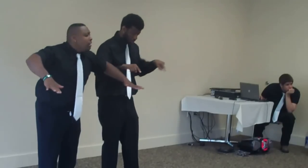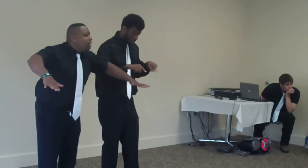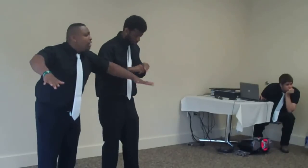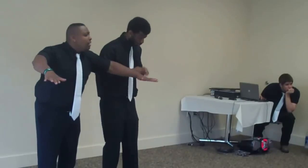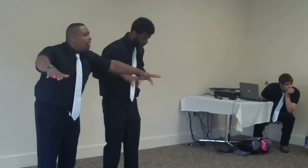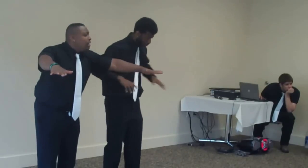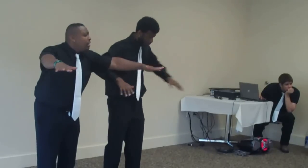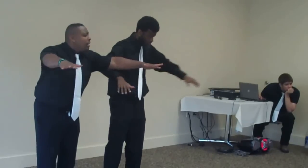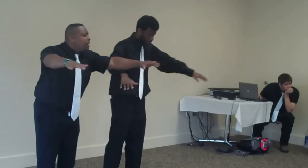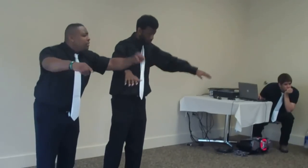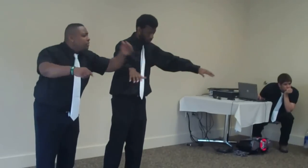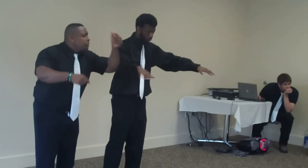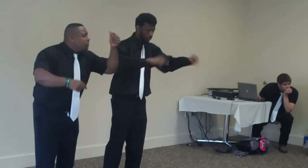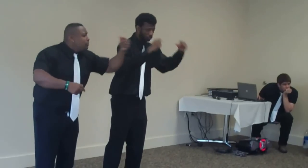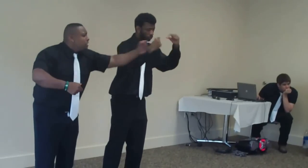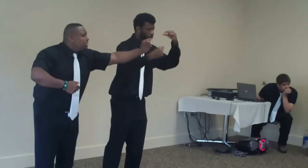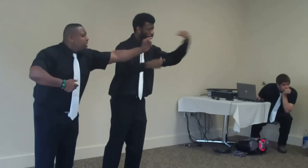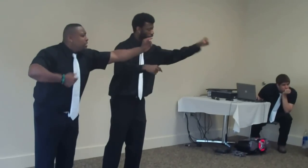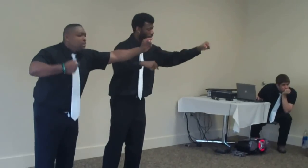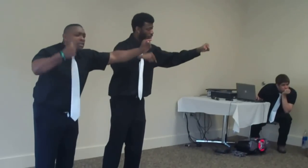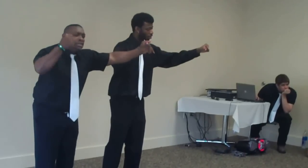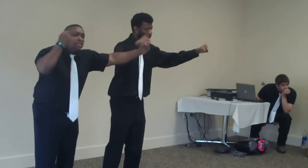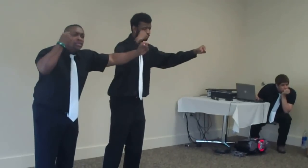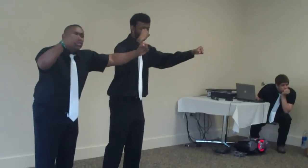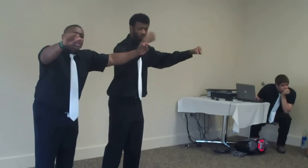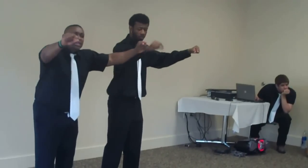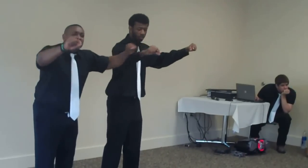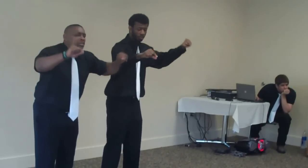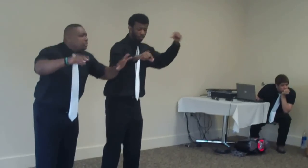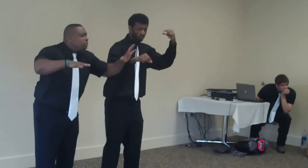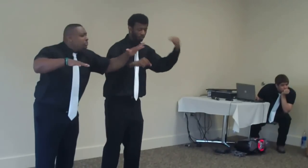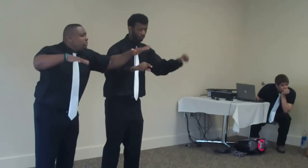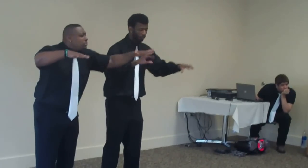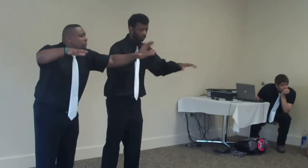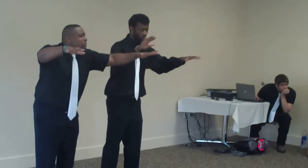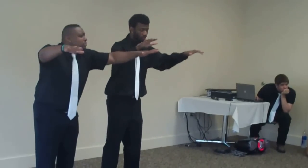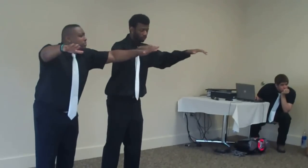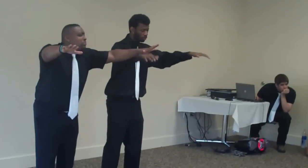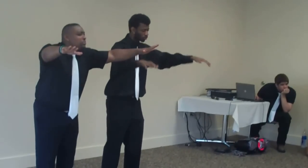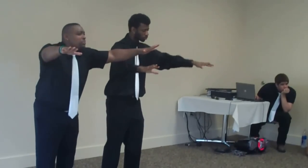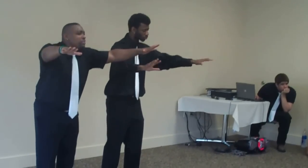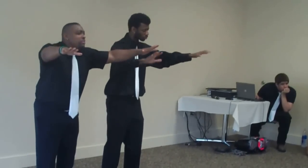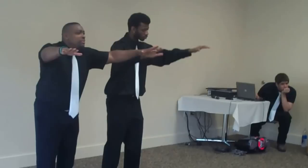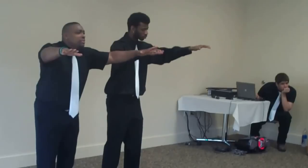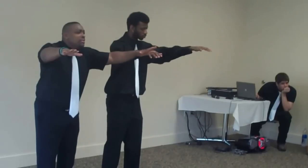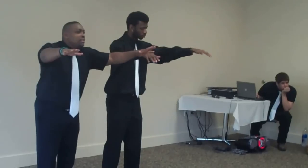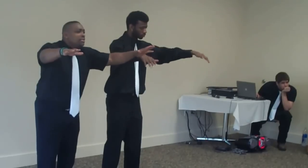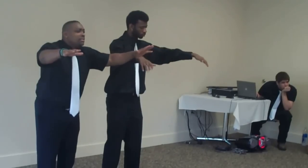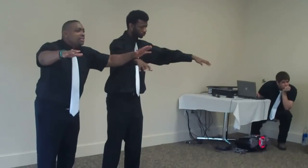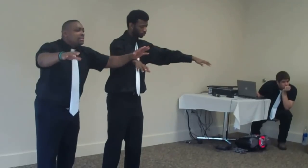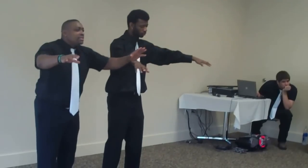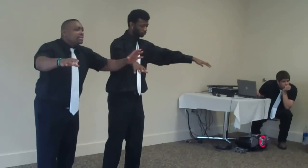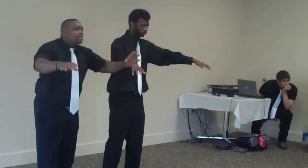In a field of green.